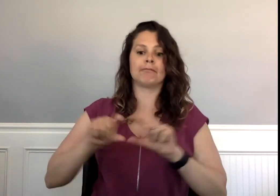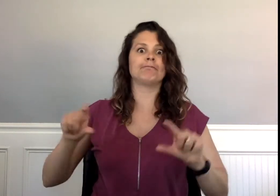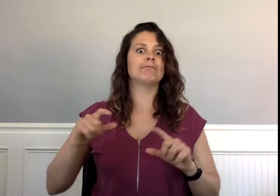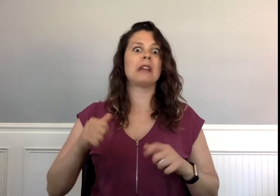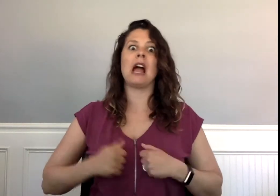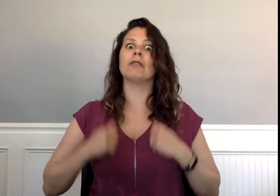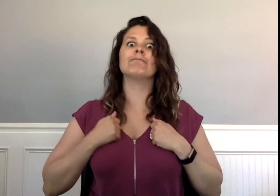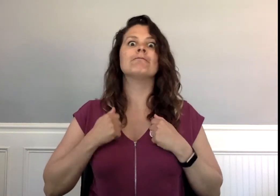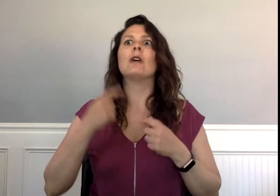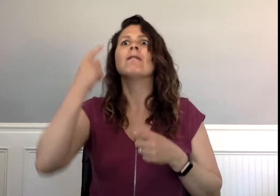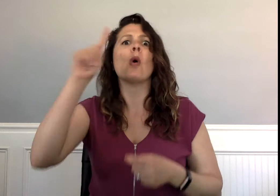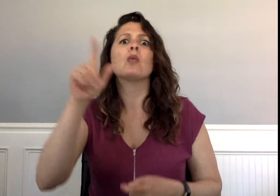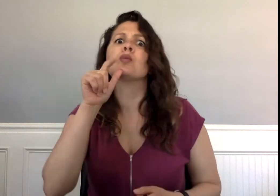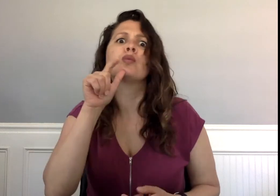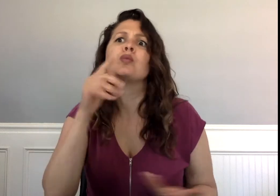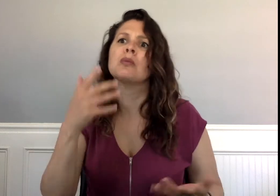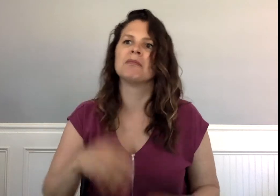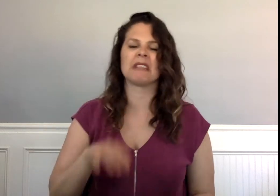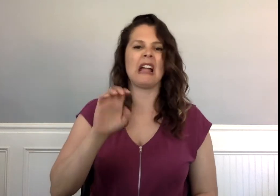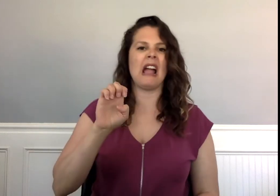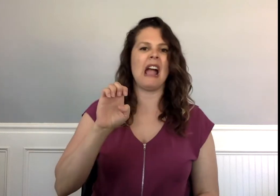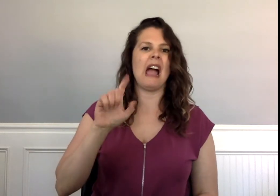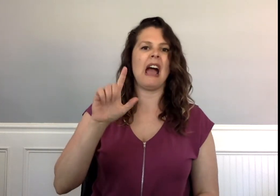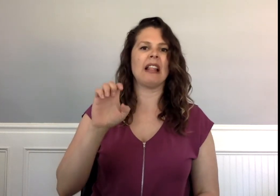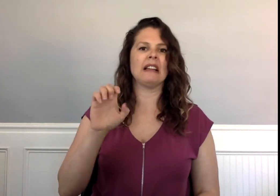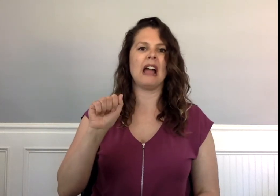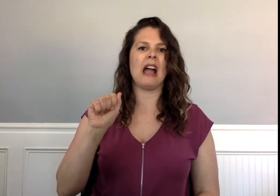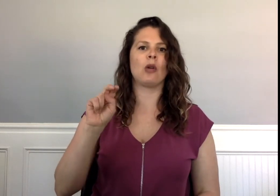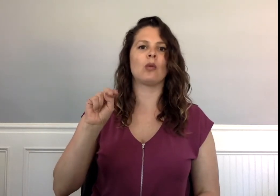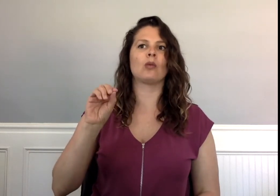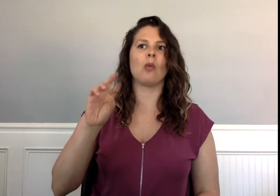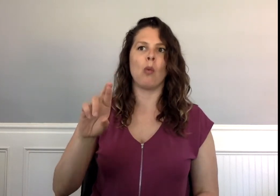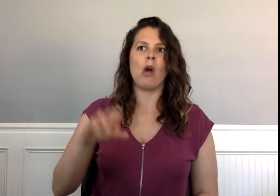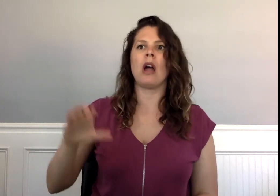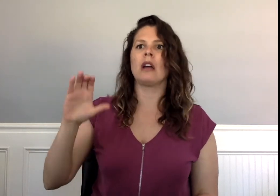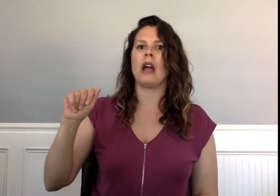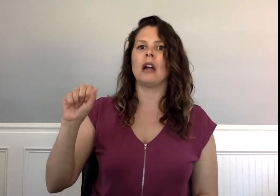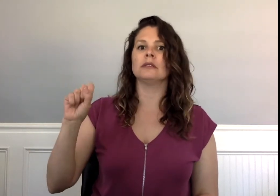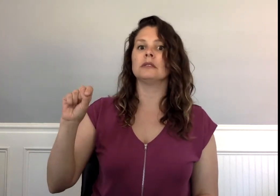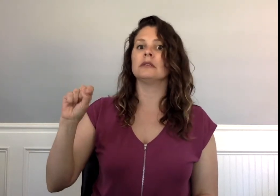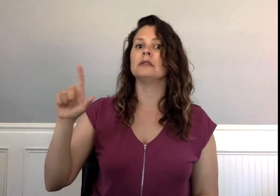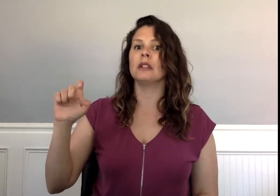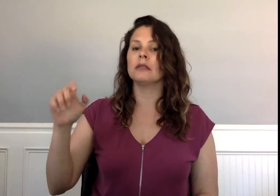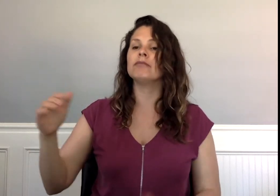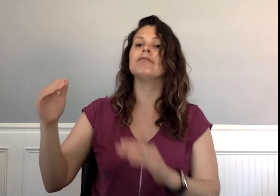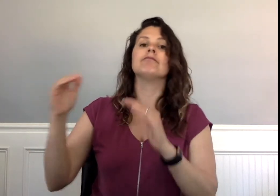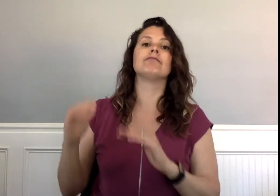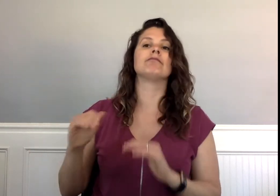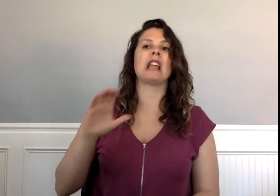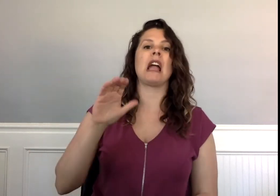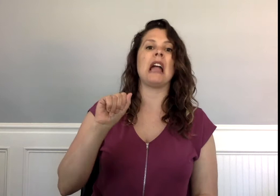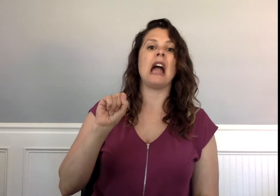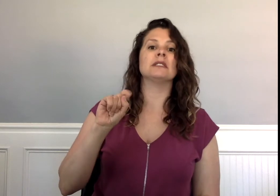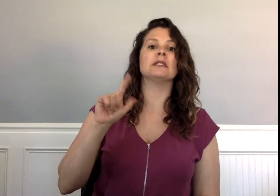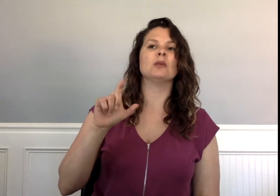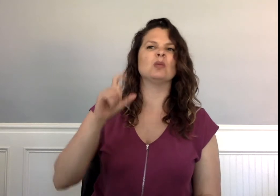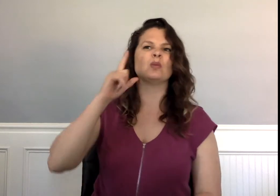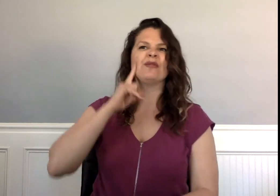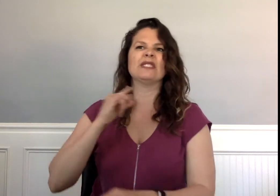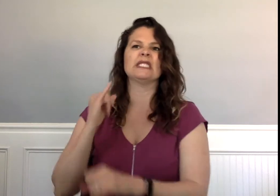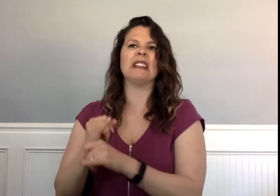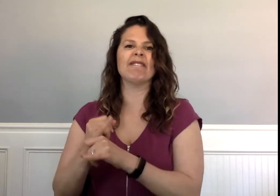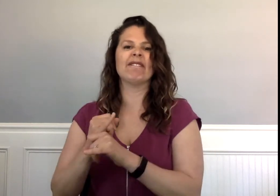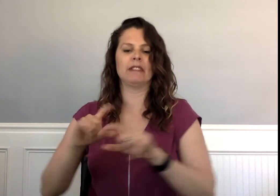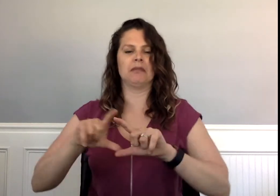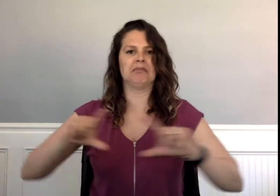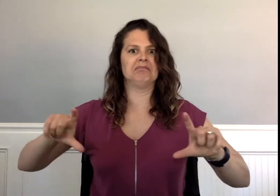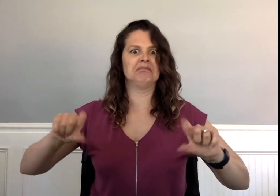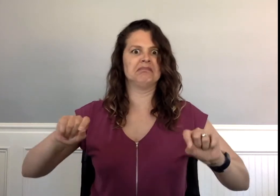In the middle, addressed to: Eleanor Castle, Castle School for the Deaf